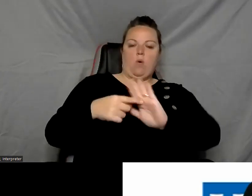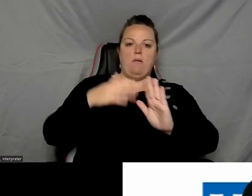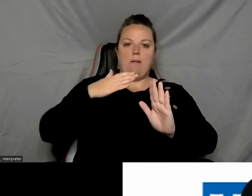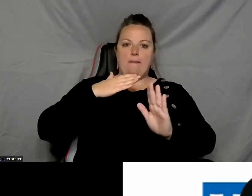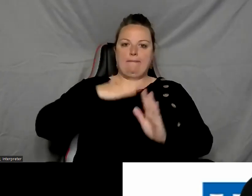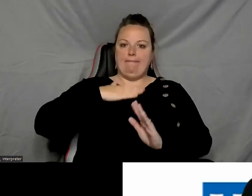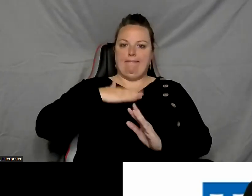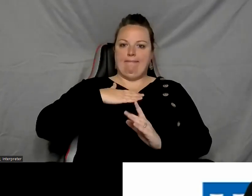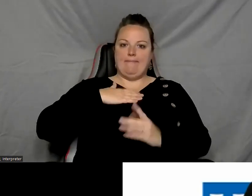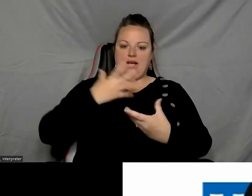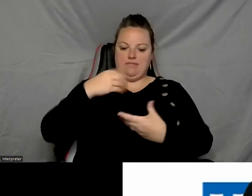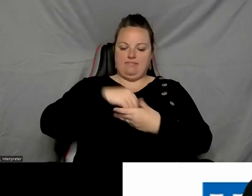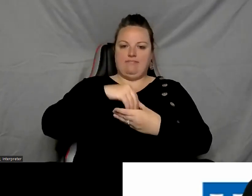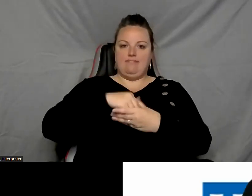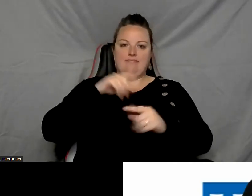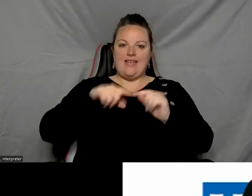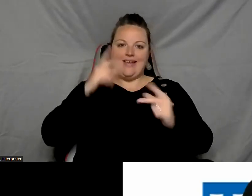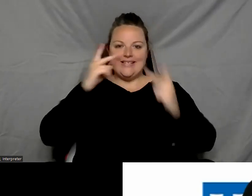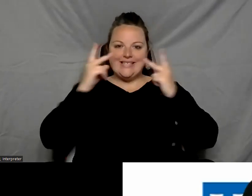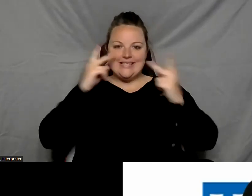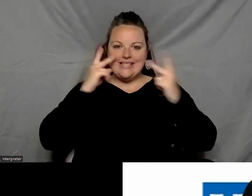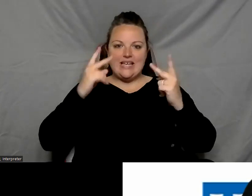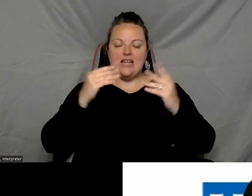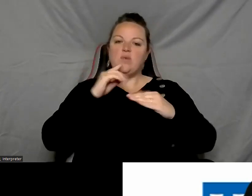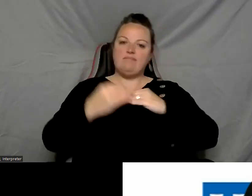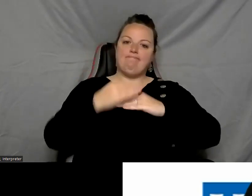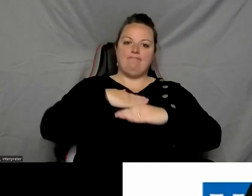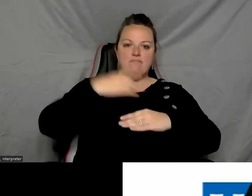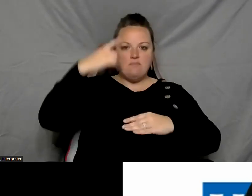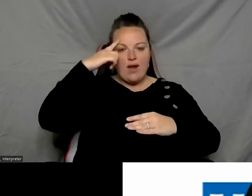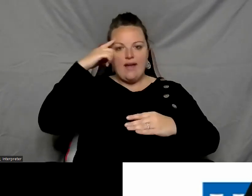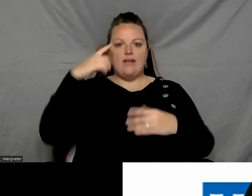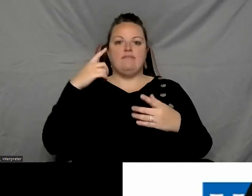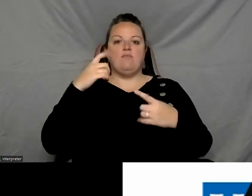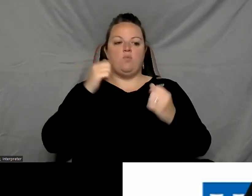because it affects my brain and mentality a lot with social interactions and academics